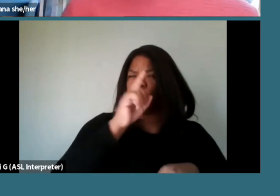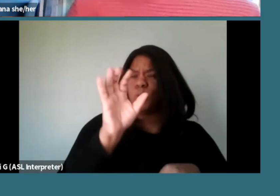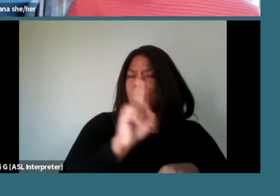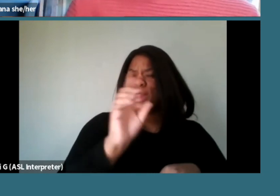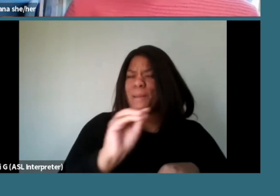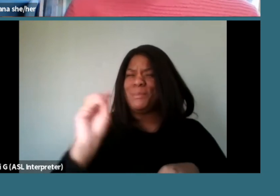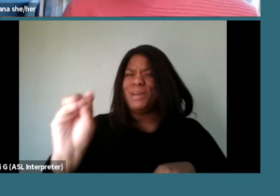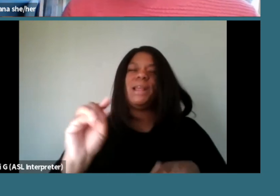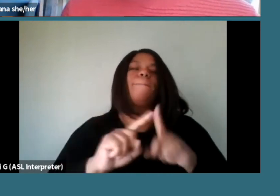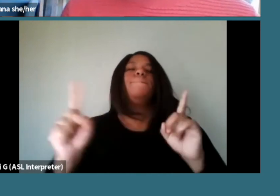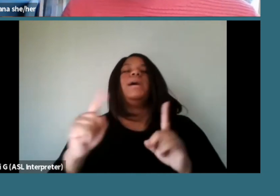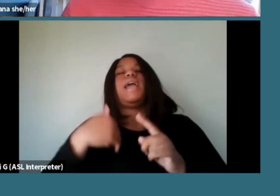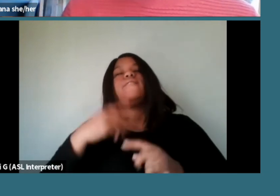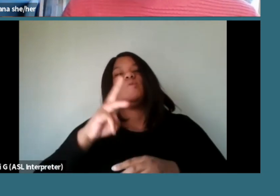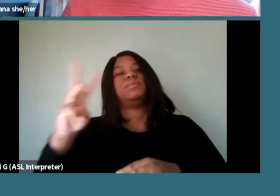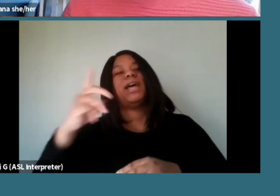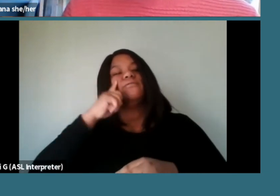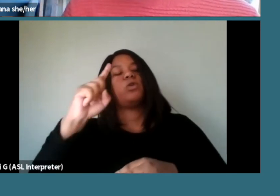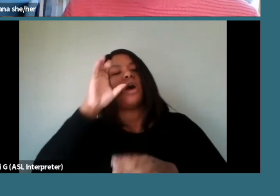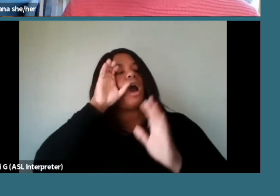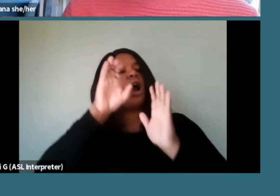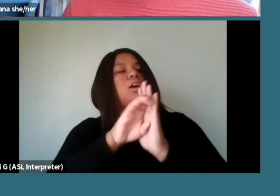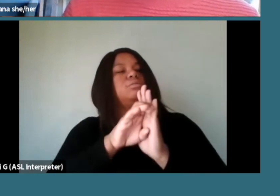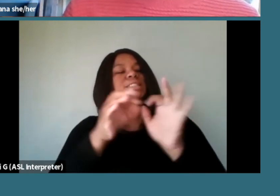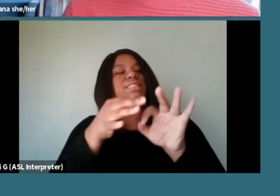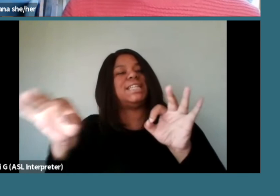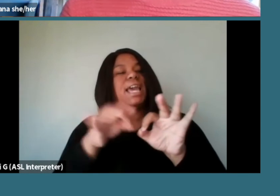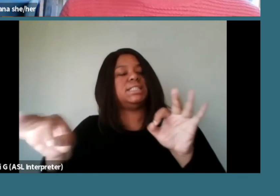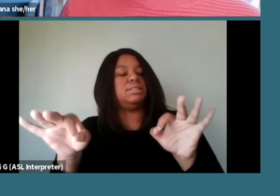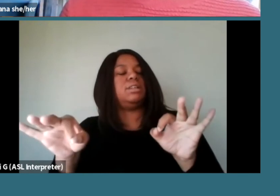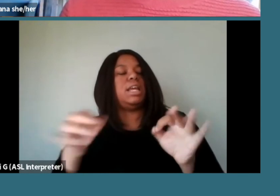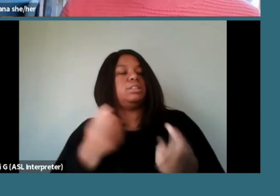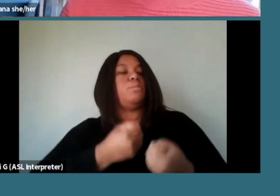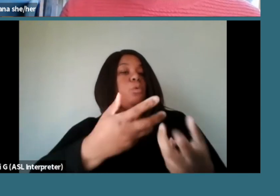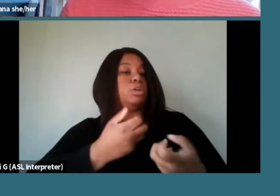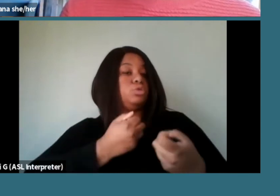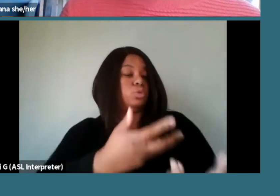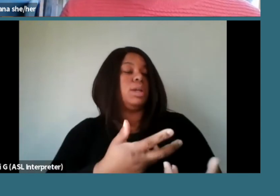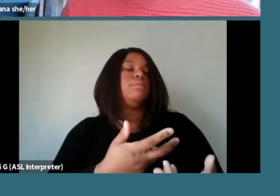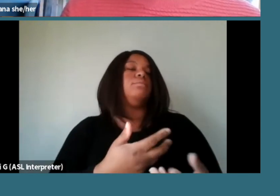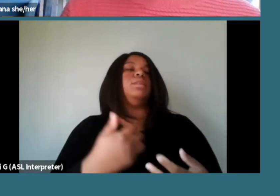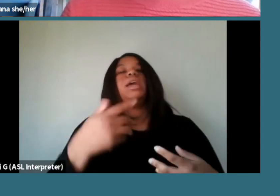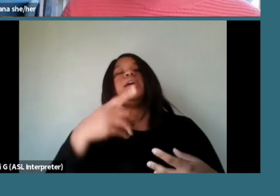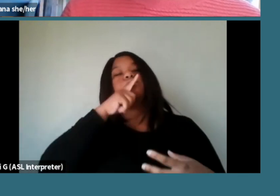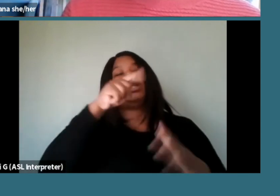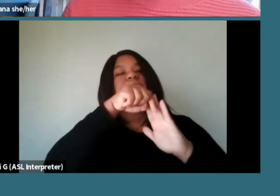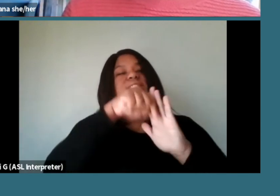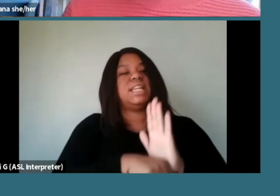Alt Text As Poetry and there's a couple of other resources. There was a pretty extensive, well researched article